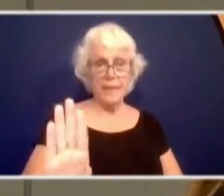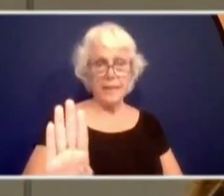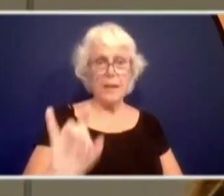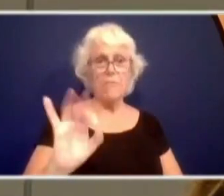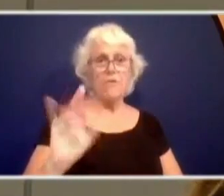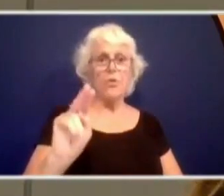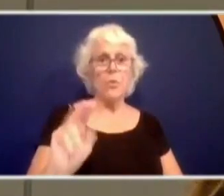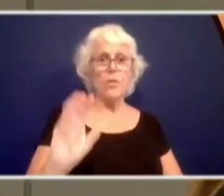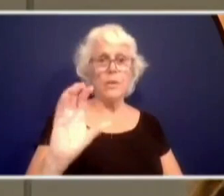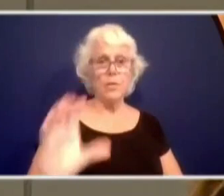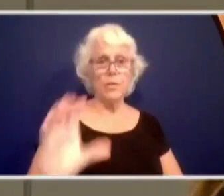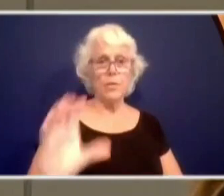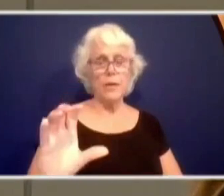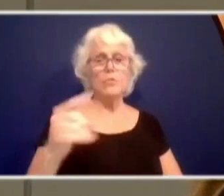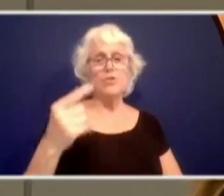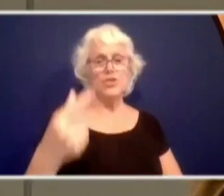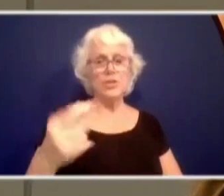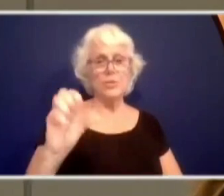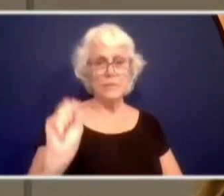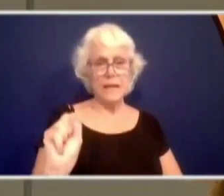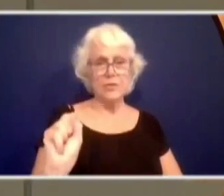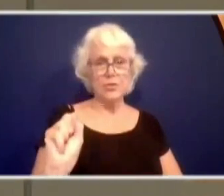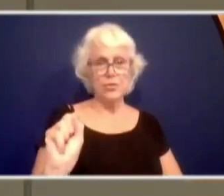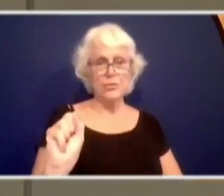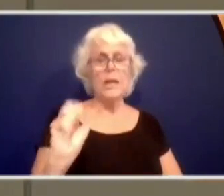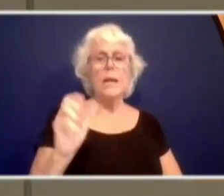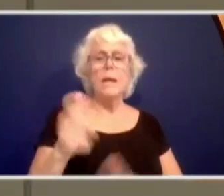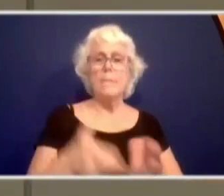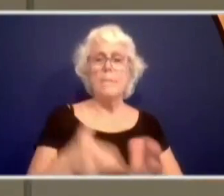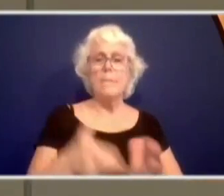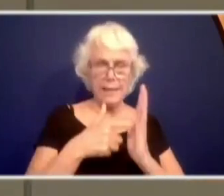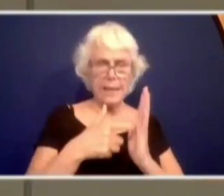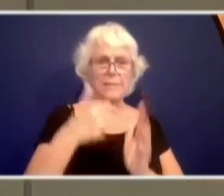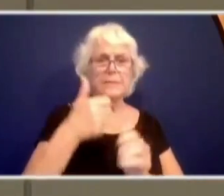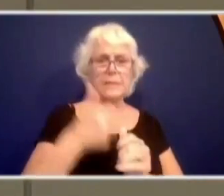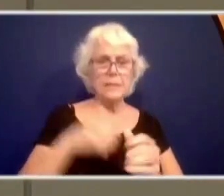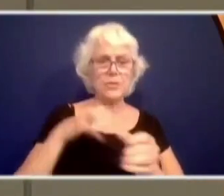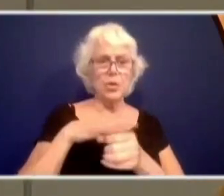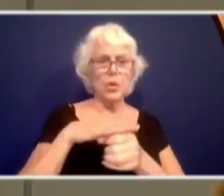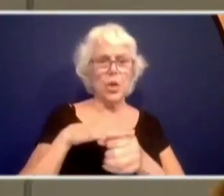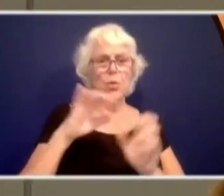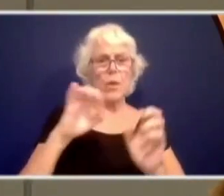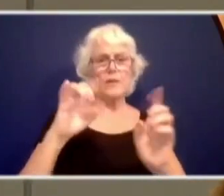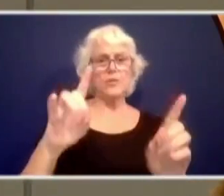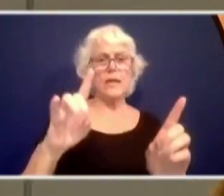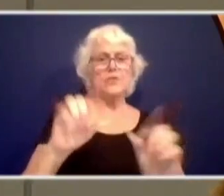General statutes which mandates that each local education agency establish